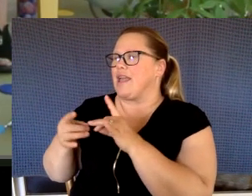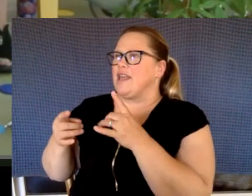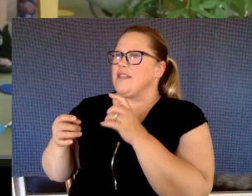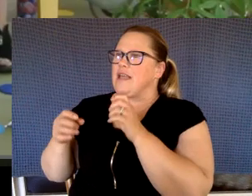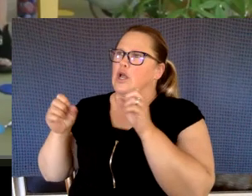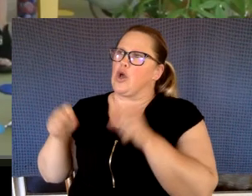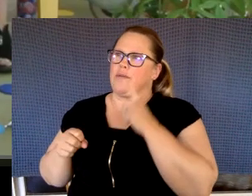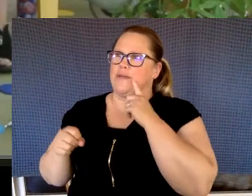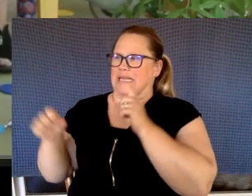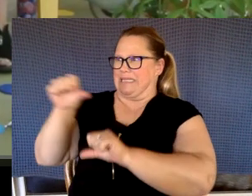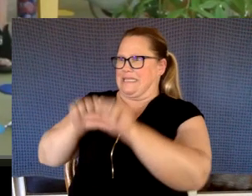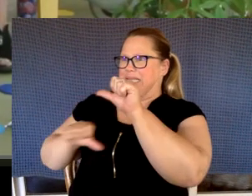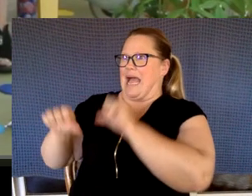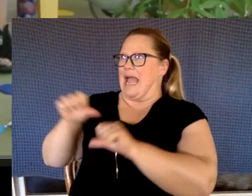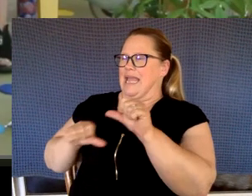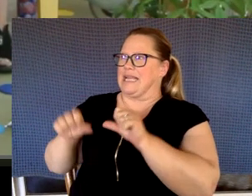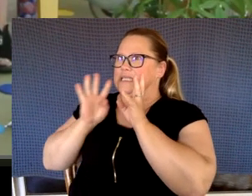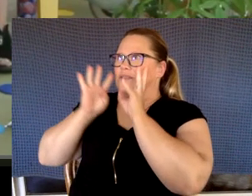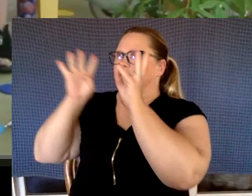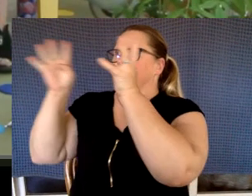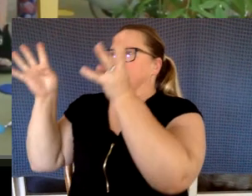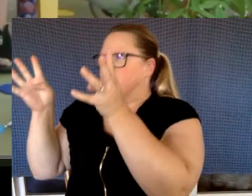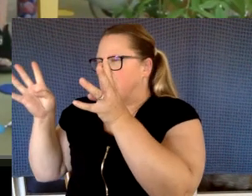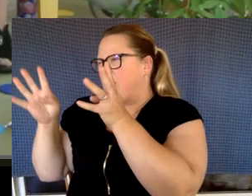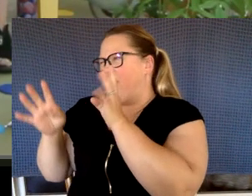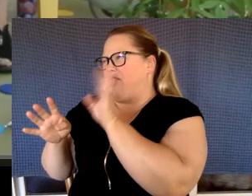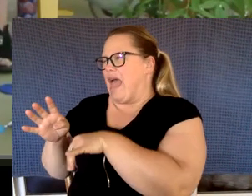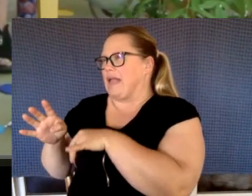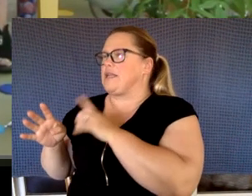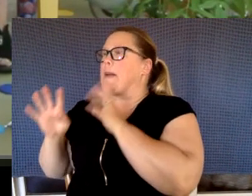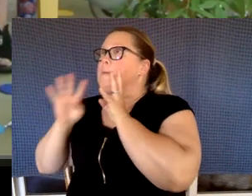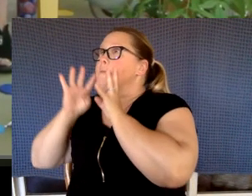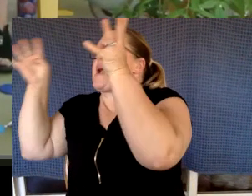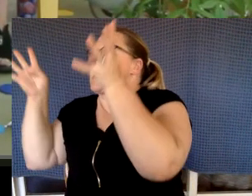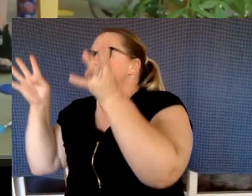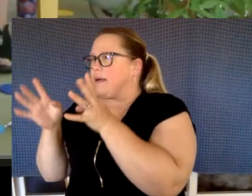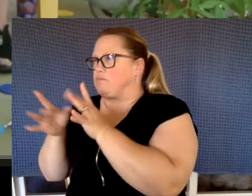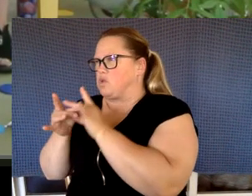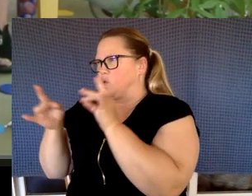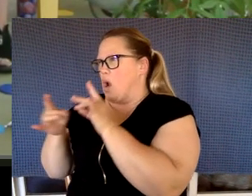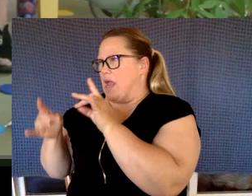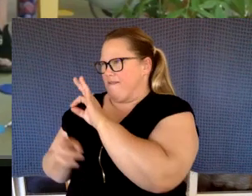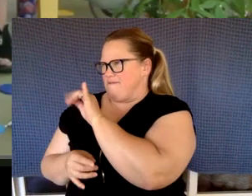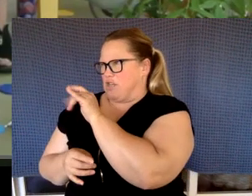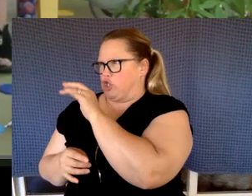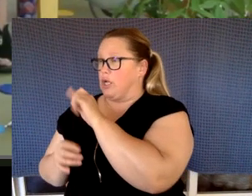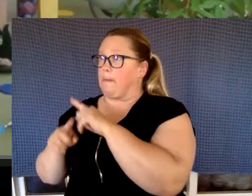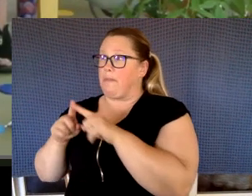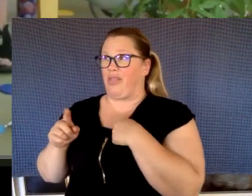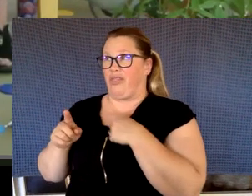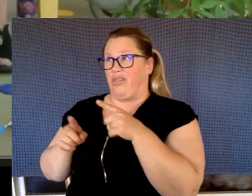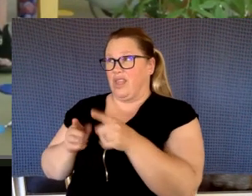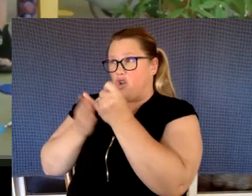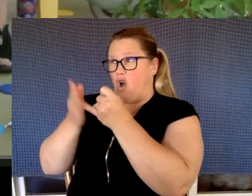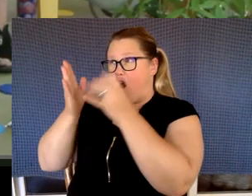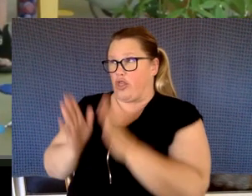scientific theme. But non-fiction, they're not made up are they Mrs Kane? No, they're not. A matter of fact, this biography